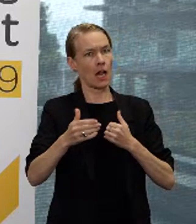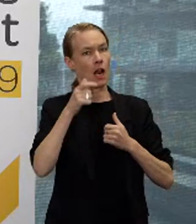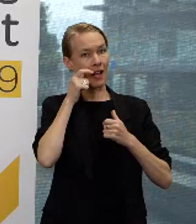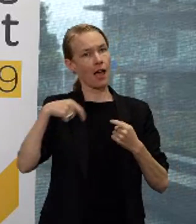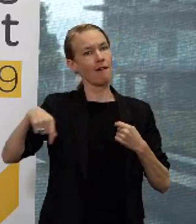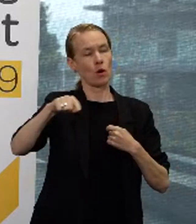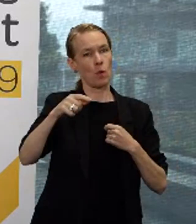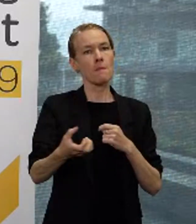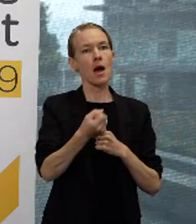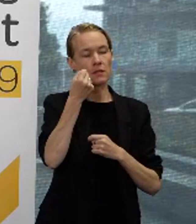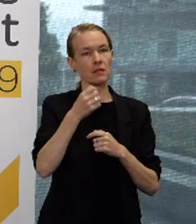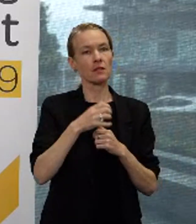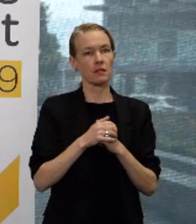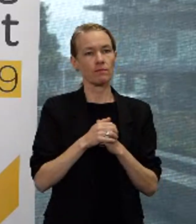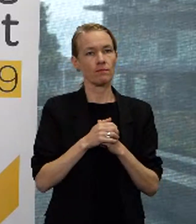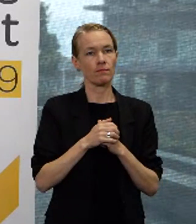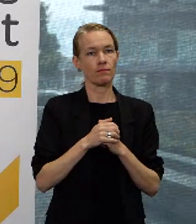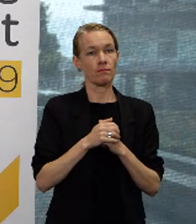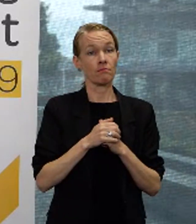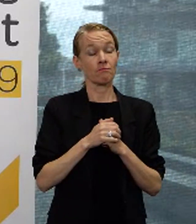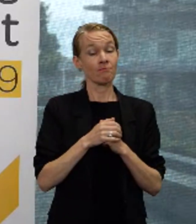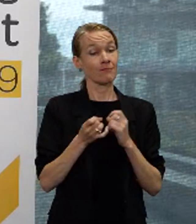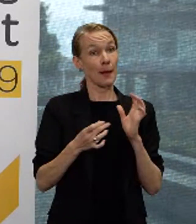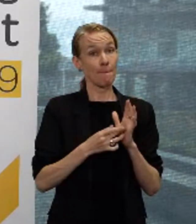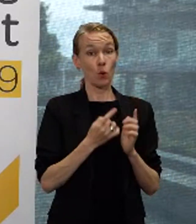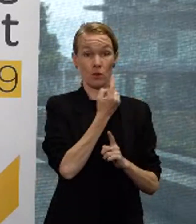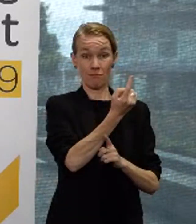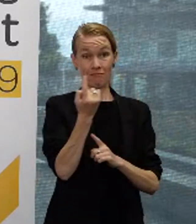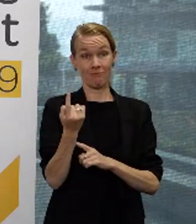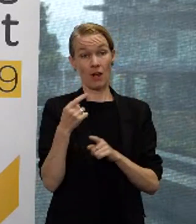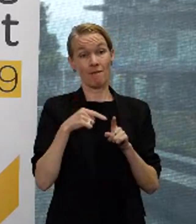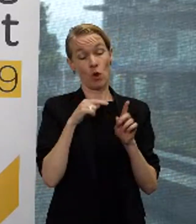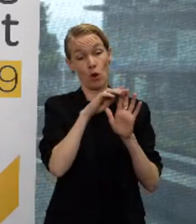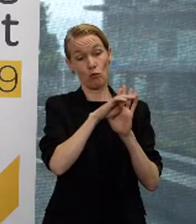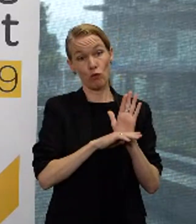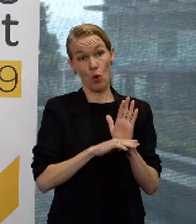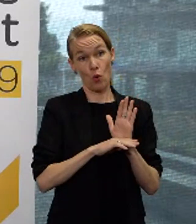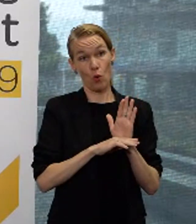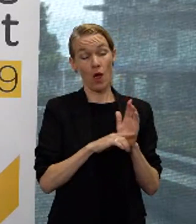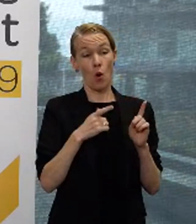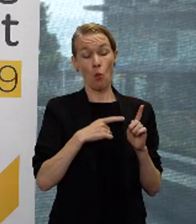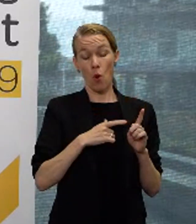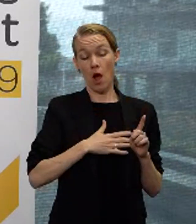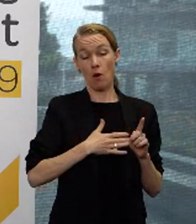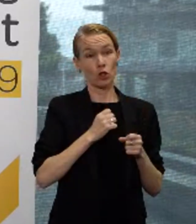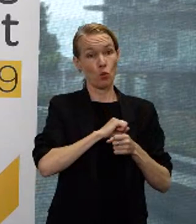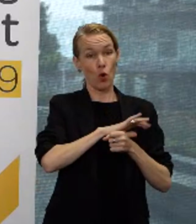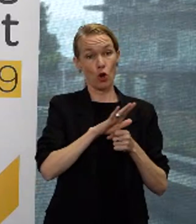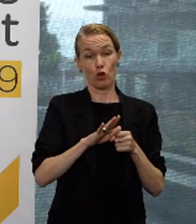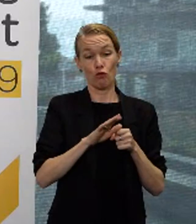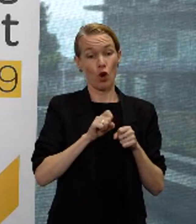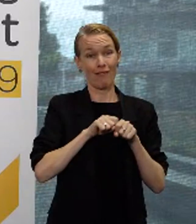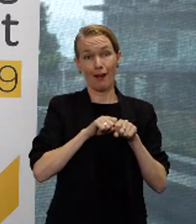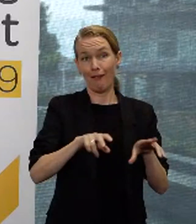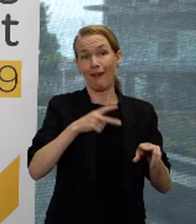We all need to keep playing our part to ensure that we eliminate community transmission of the virus each time we find it.